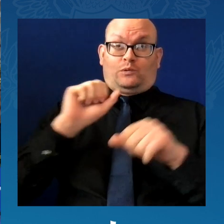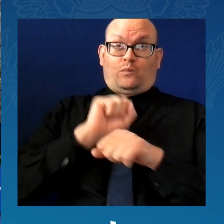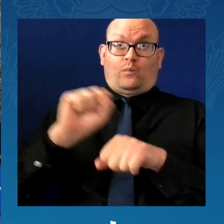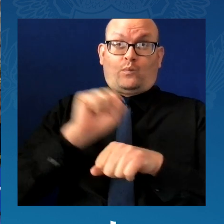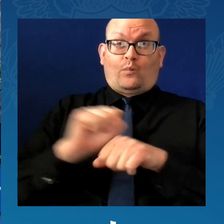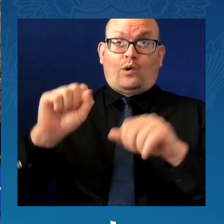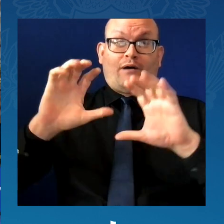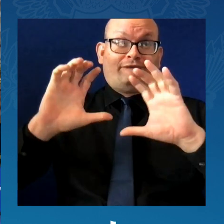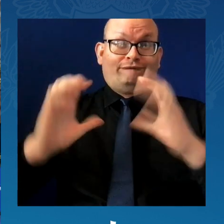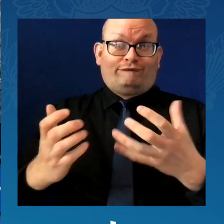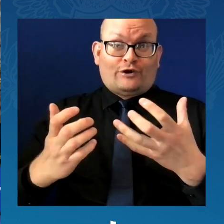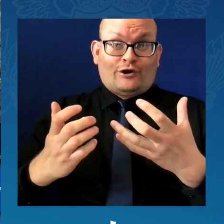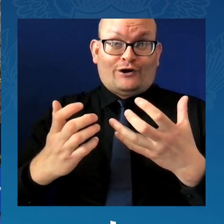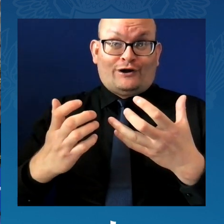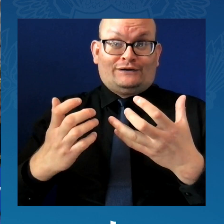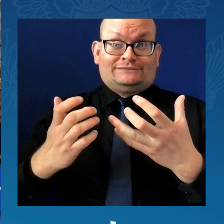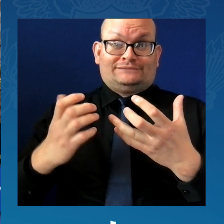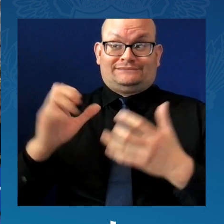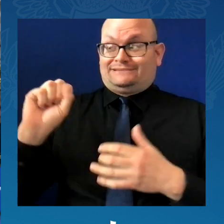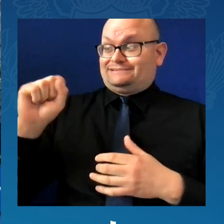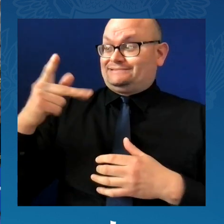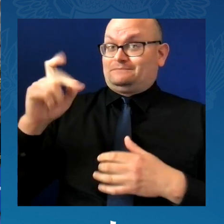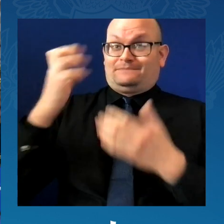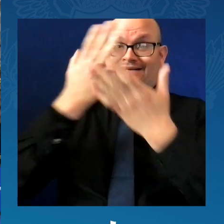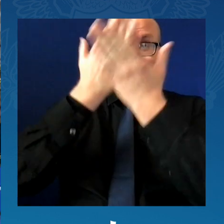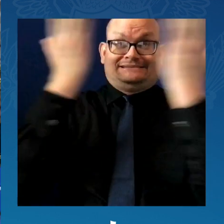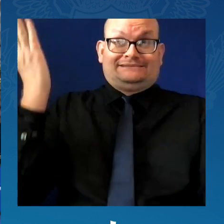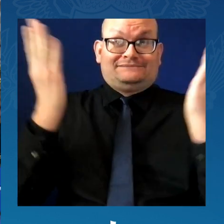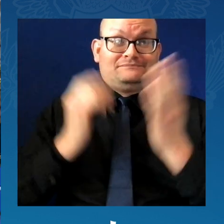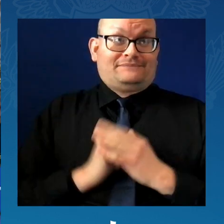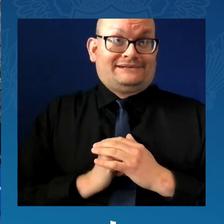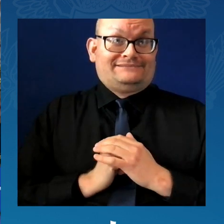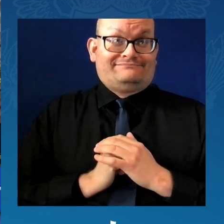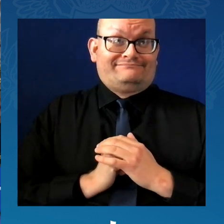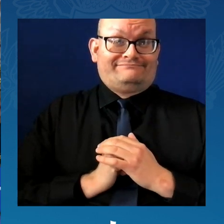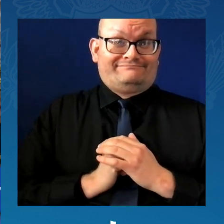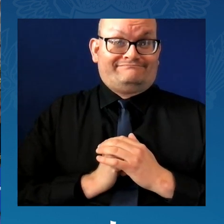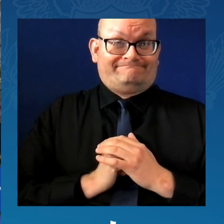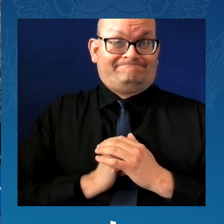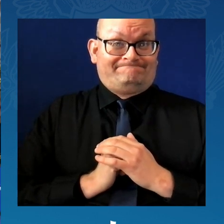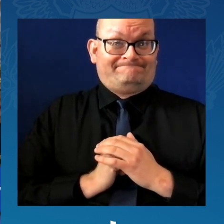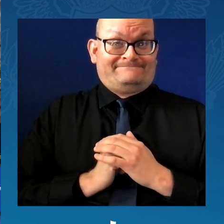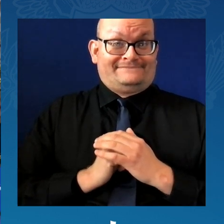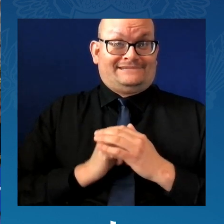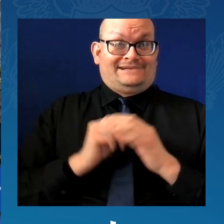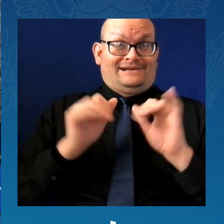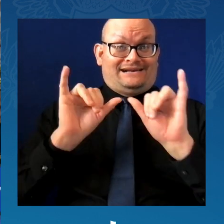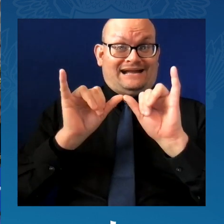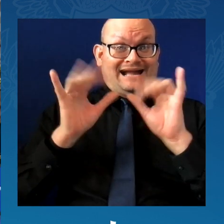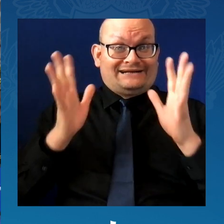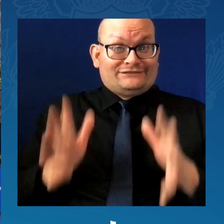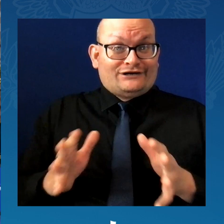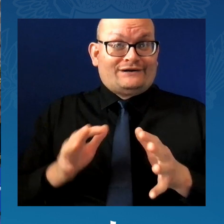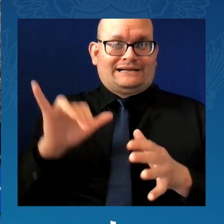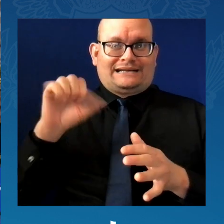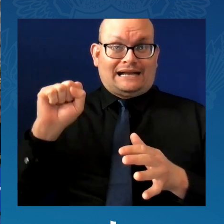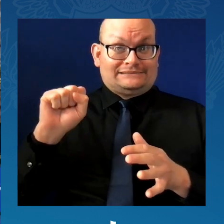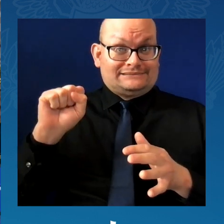And the jobs include not just engineers, not only not only engineers and scientists, but also electricians and welders.